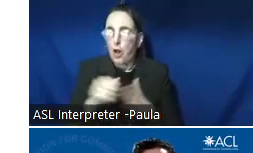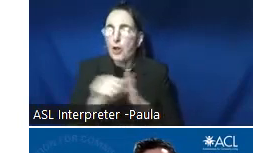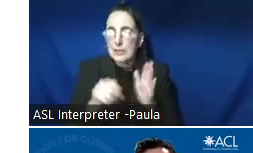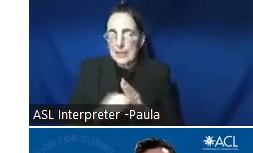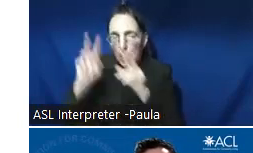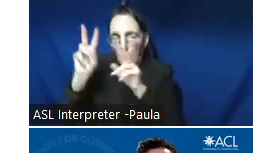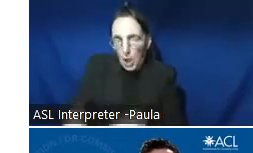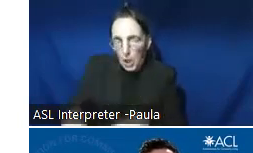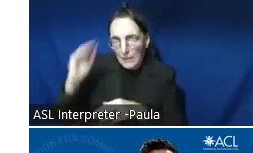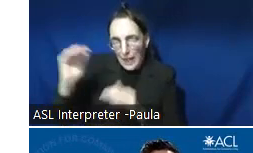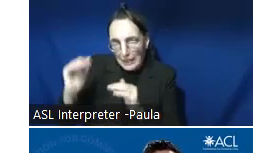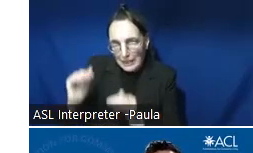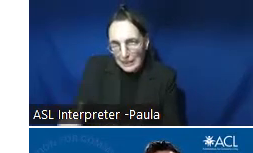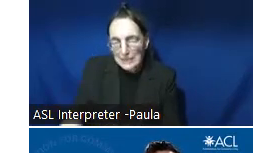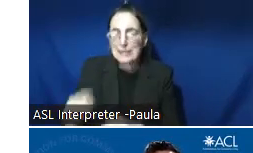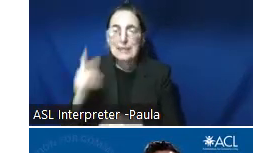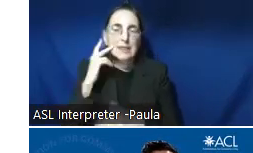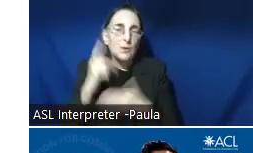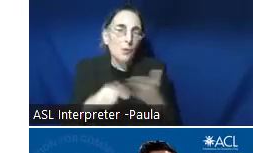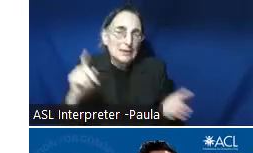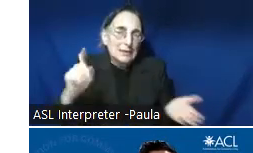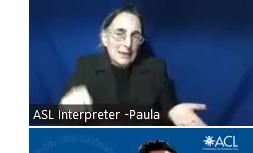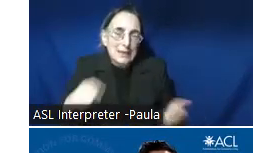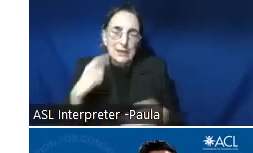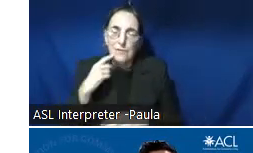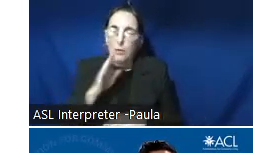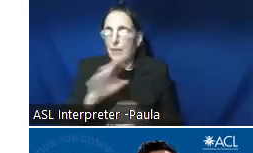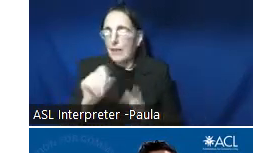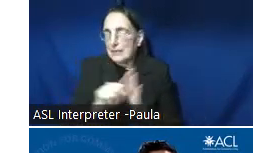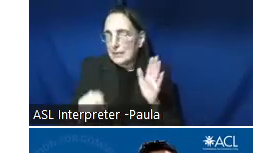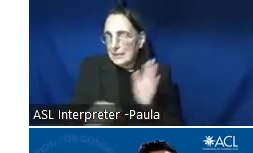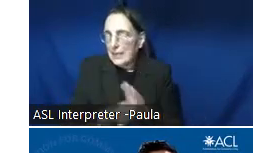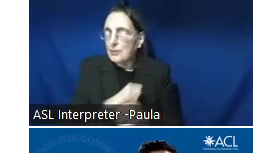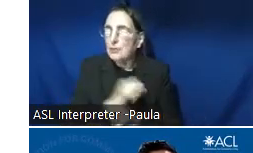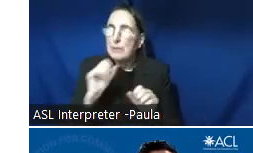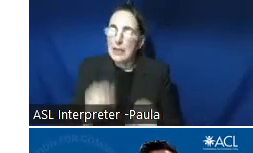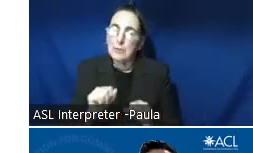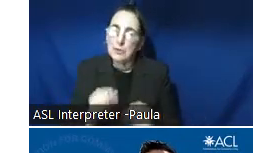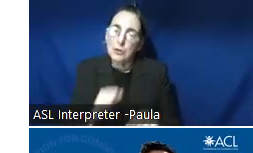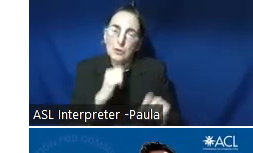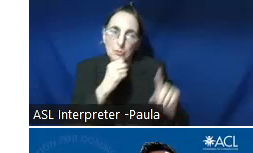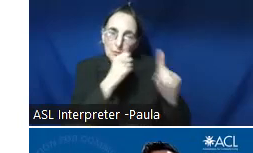to achieve the state goals for their participation in the HSPA. Next slide.